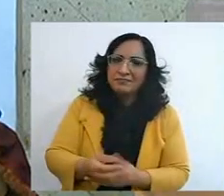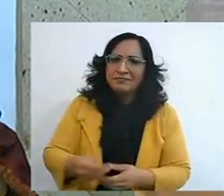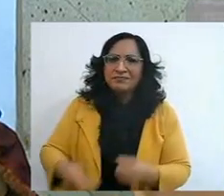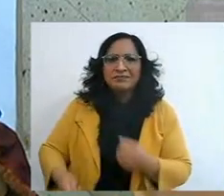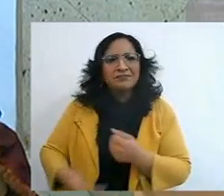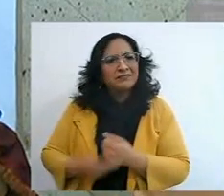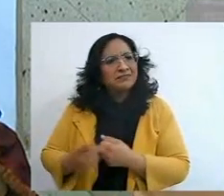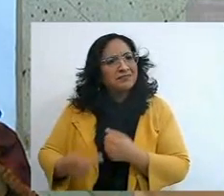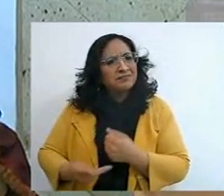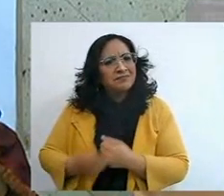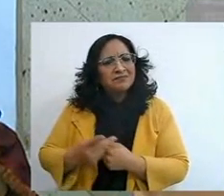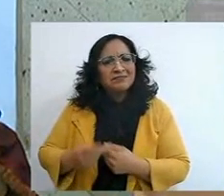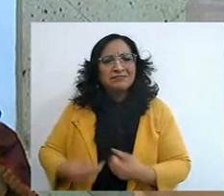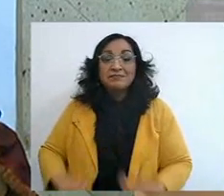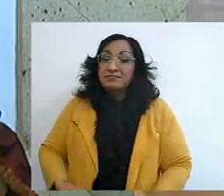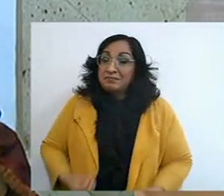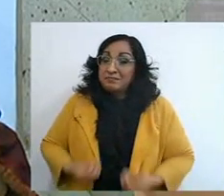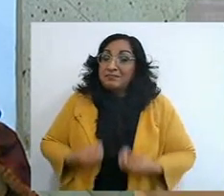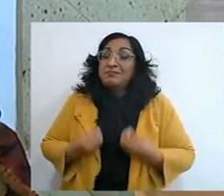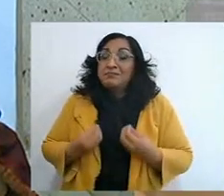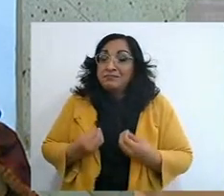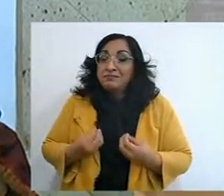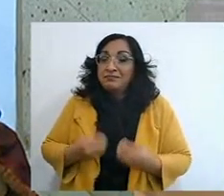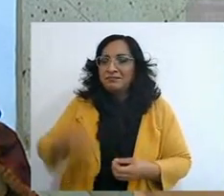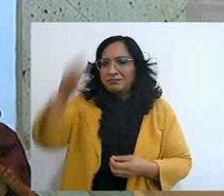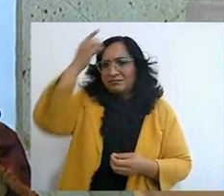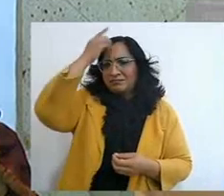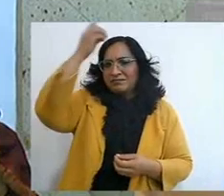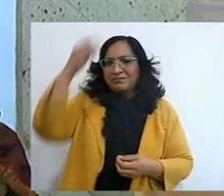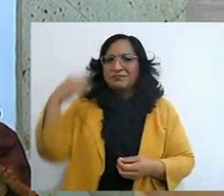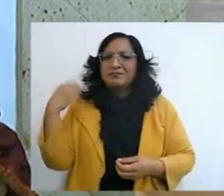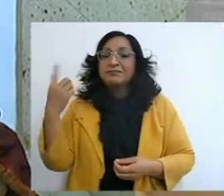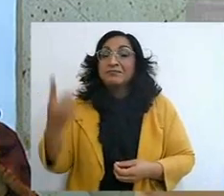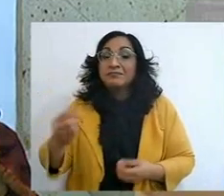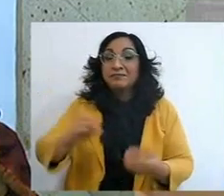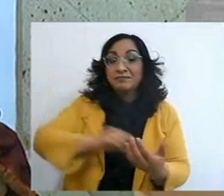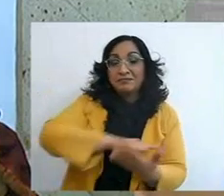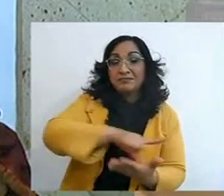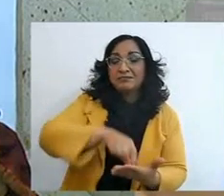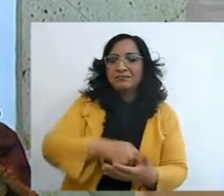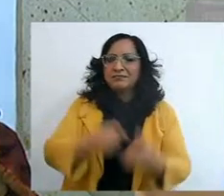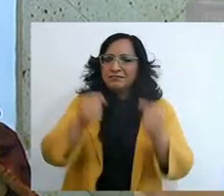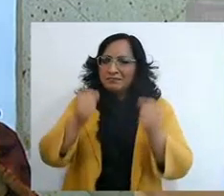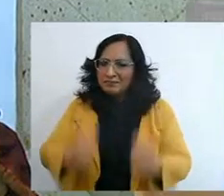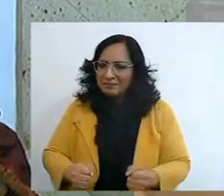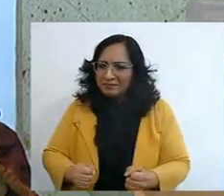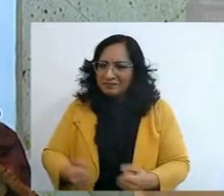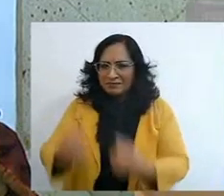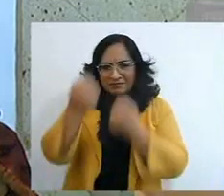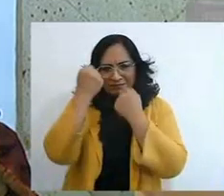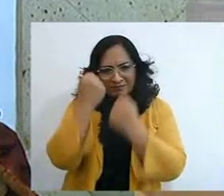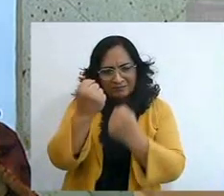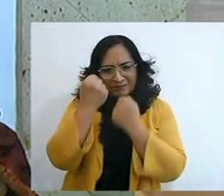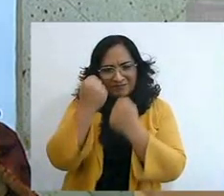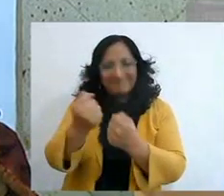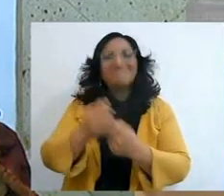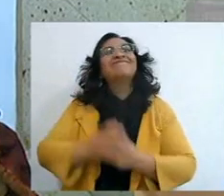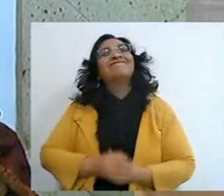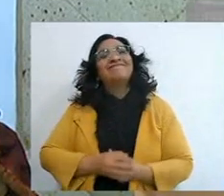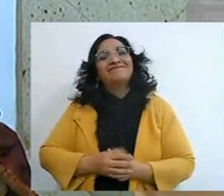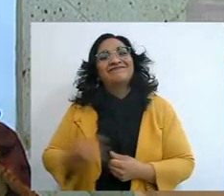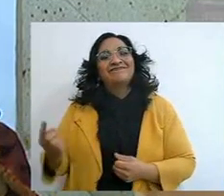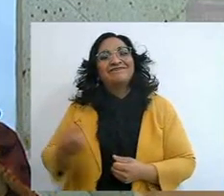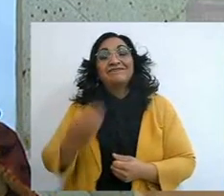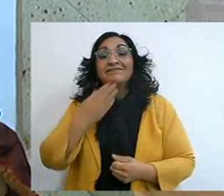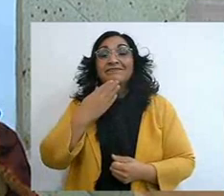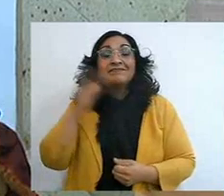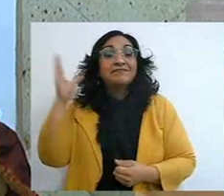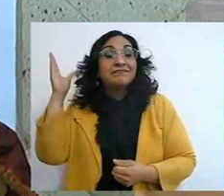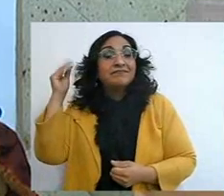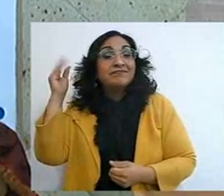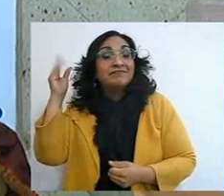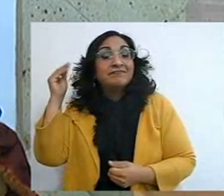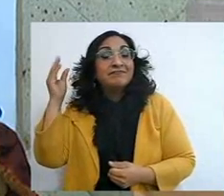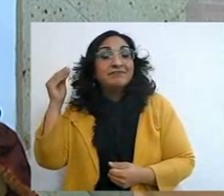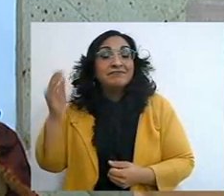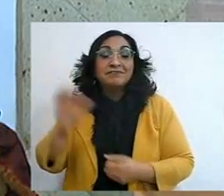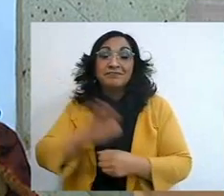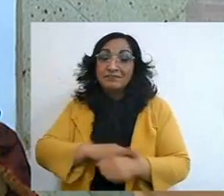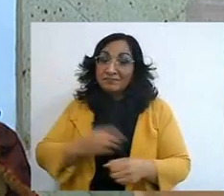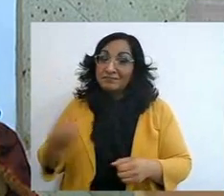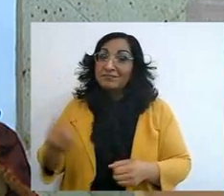and the Lord will be your Refuge, your strength, it is good that you heard the Word, because I take it for granted,